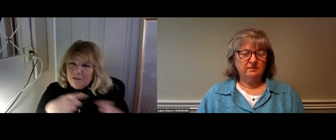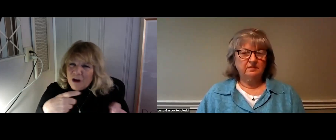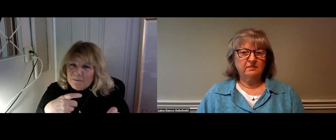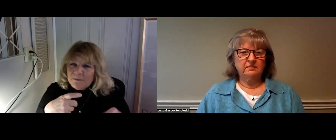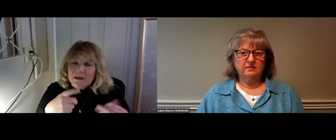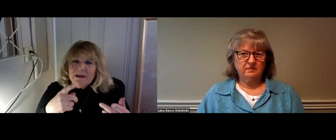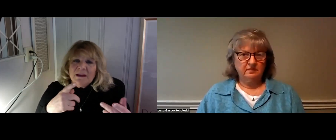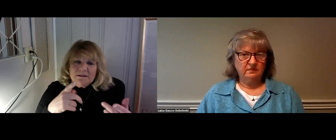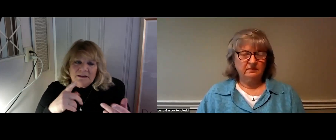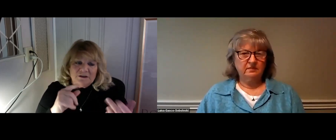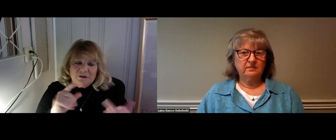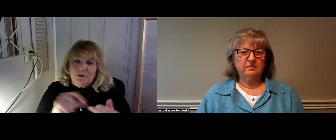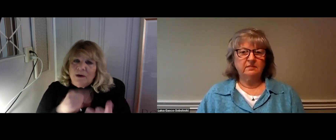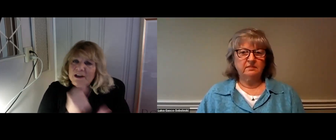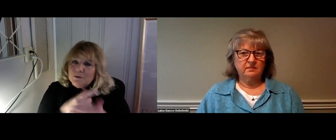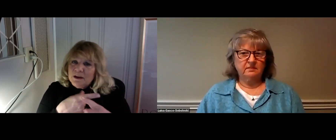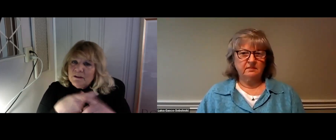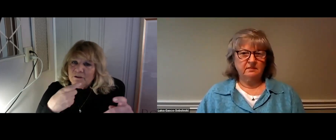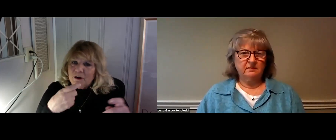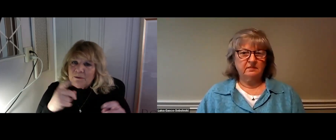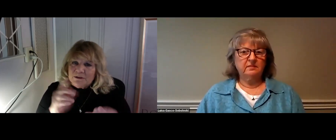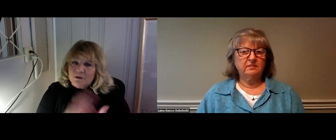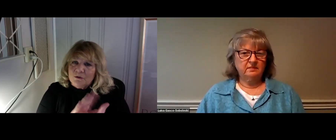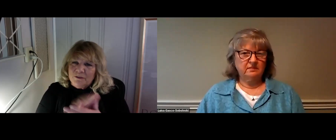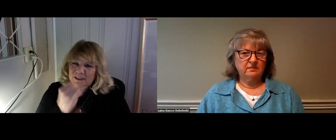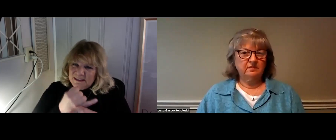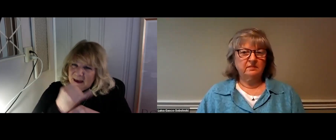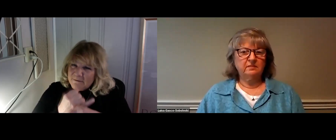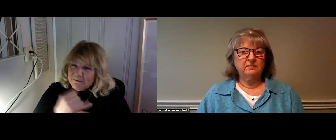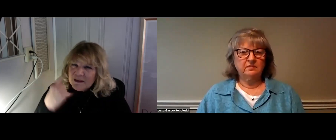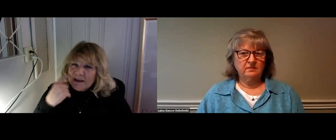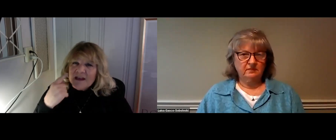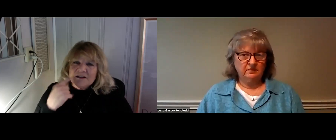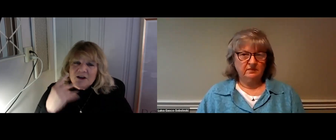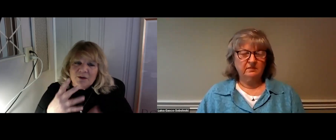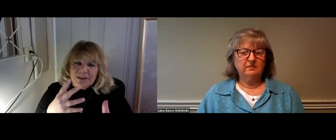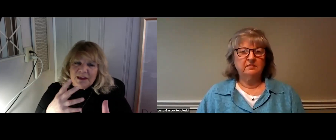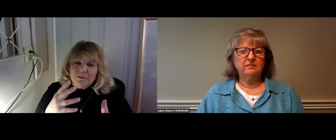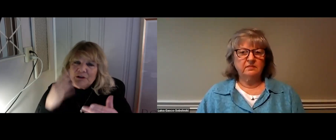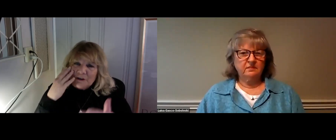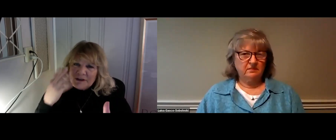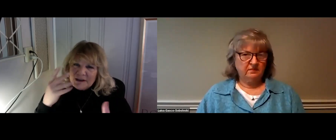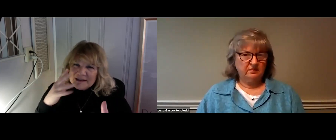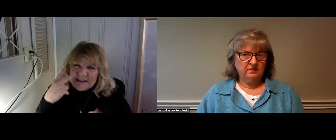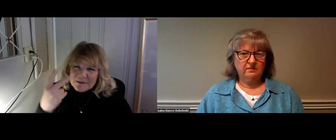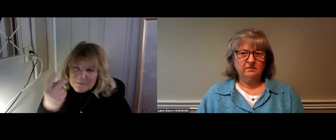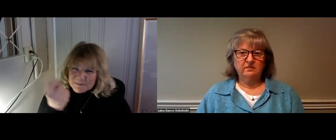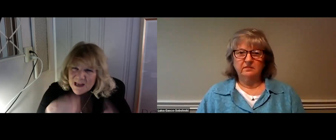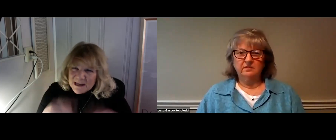Did you graduate from a school for the deaf? So, they will learn seeing them signing